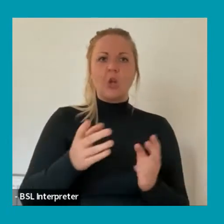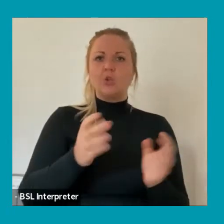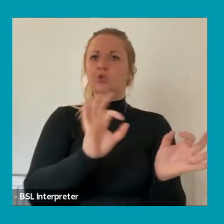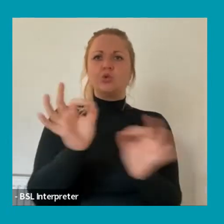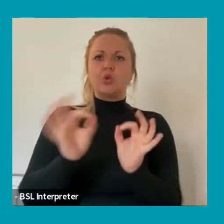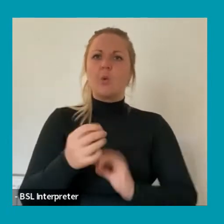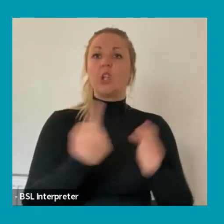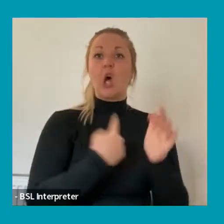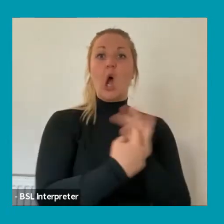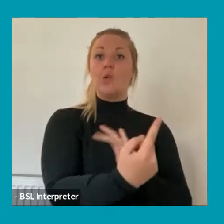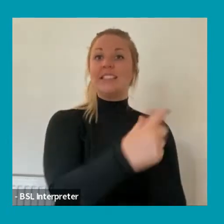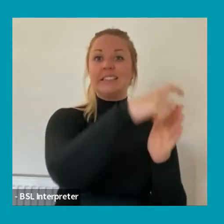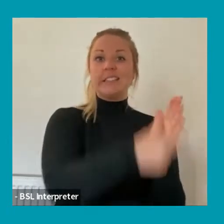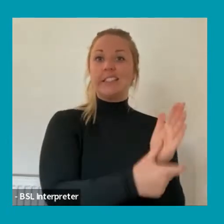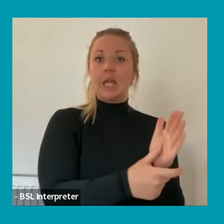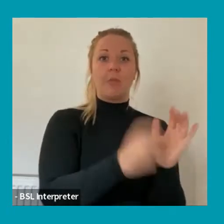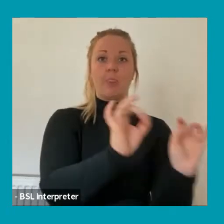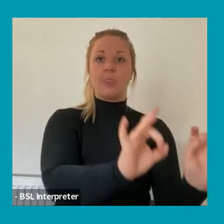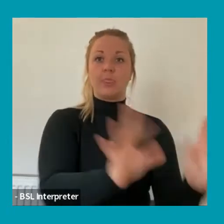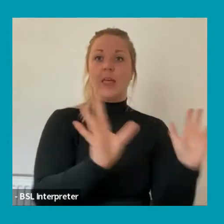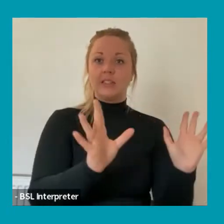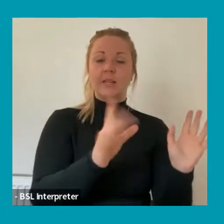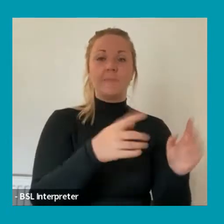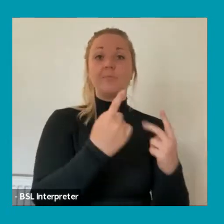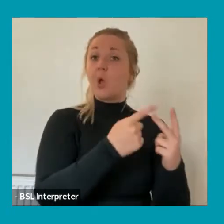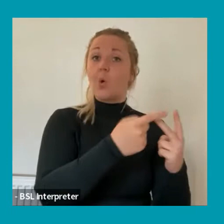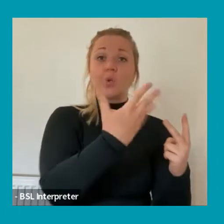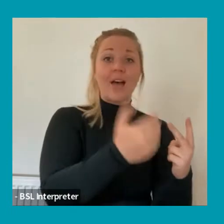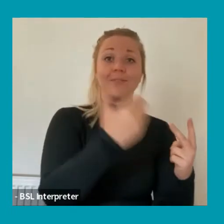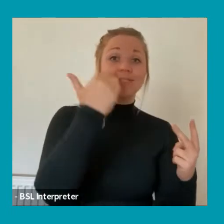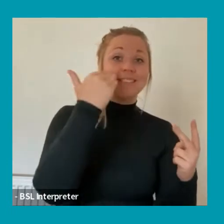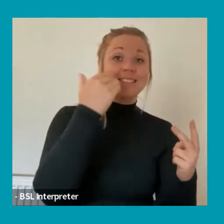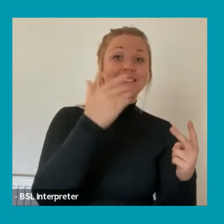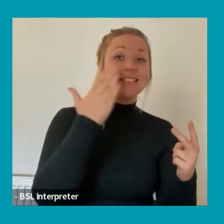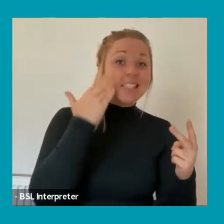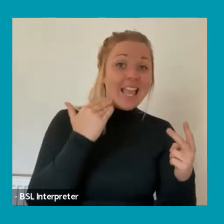They will also have a skin colour and sexual orientation and a gender